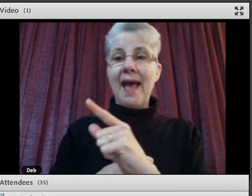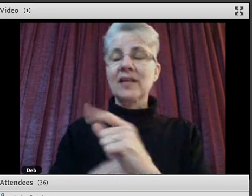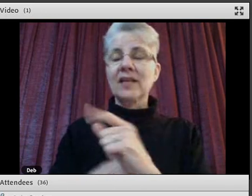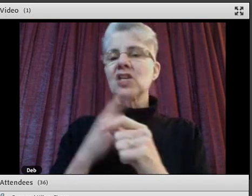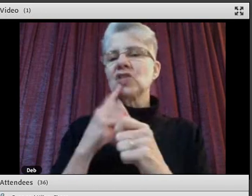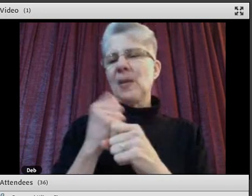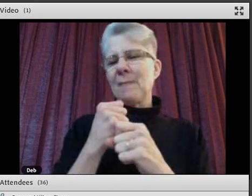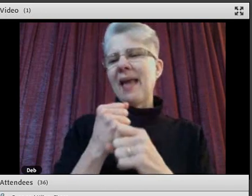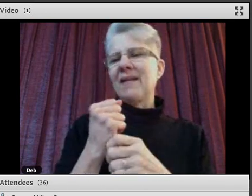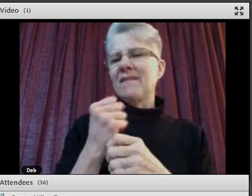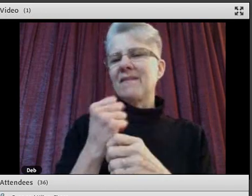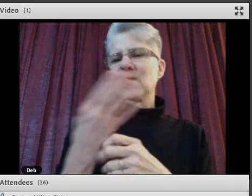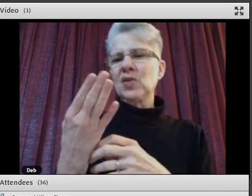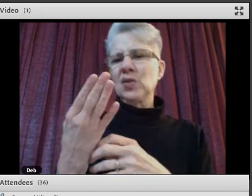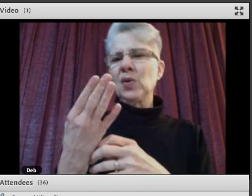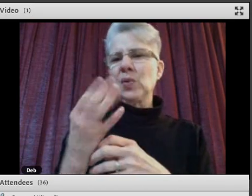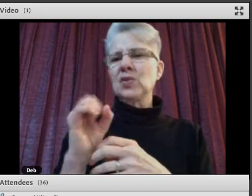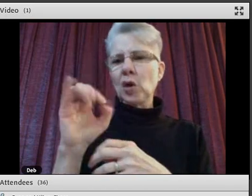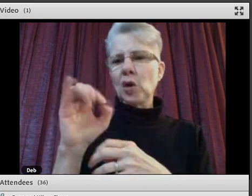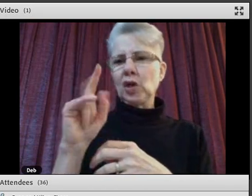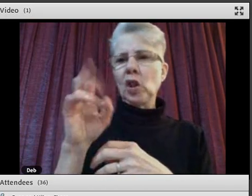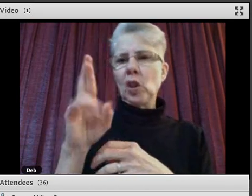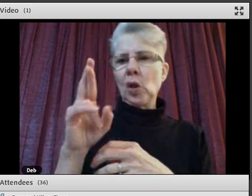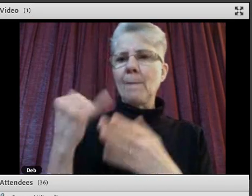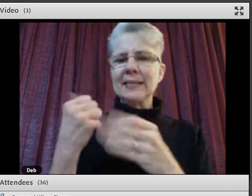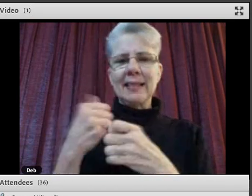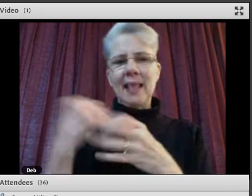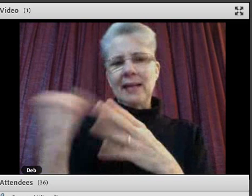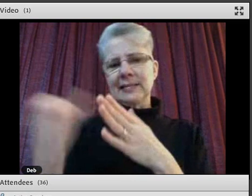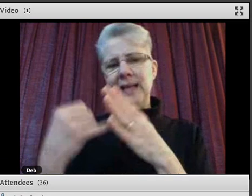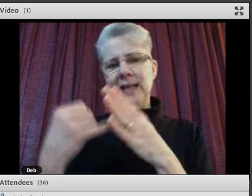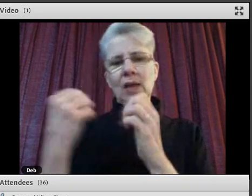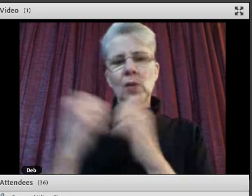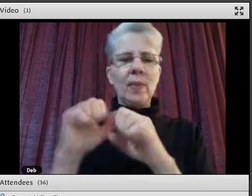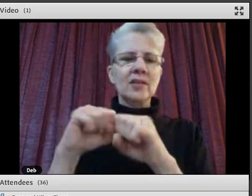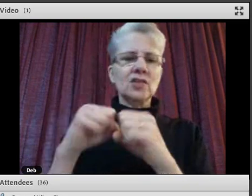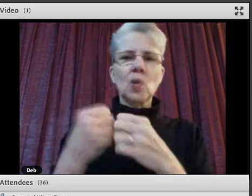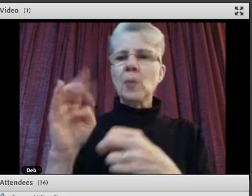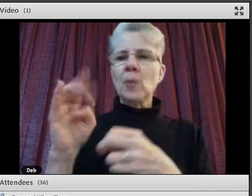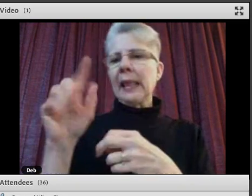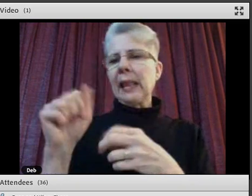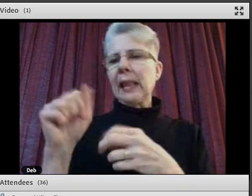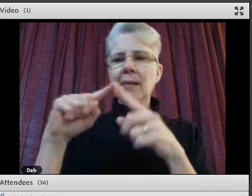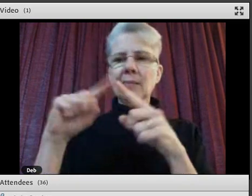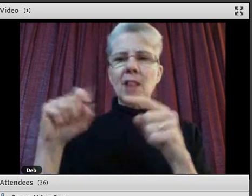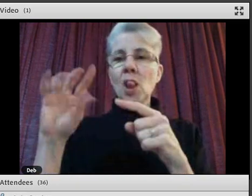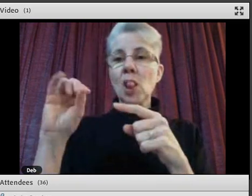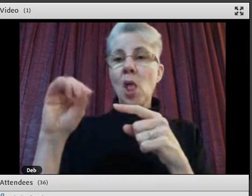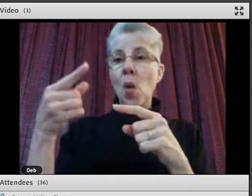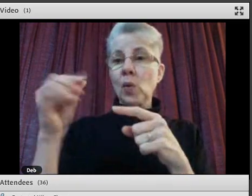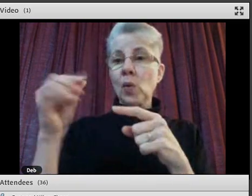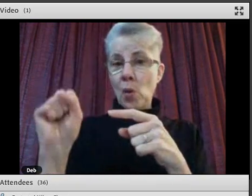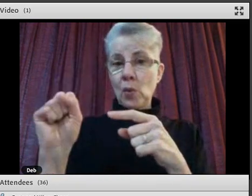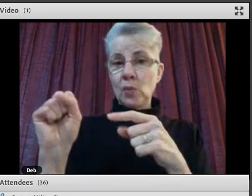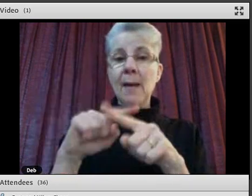She made a couple circular pieces and then designed them with the social media logos.